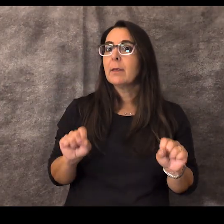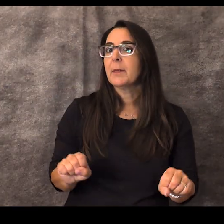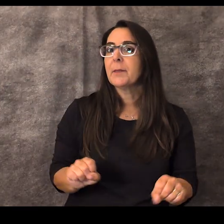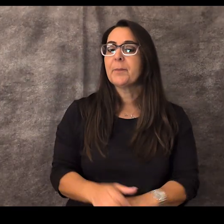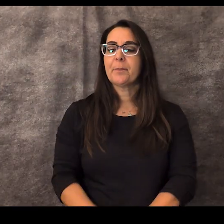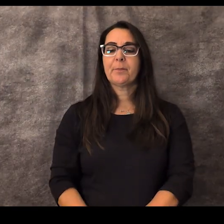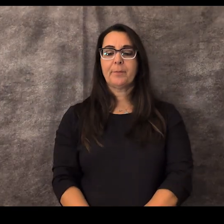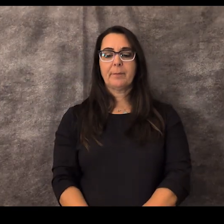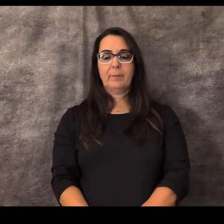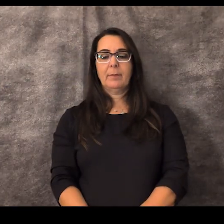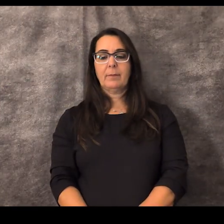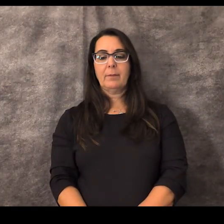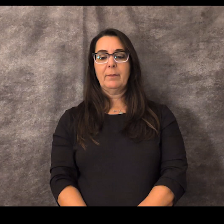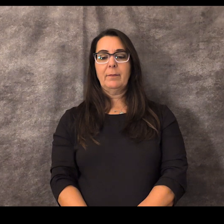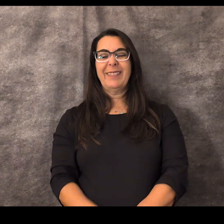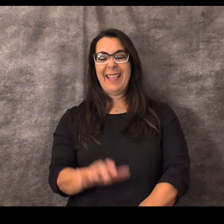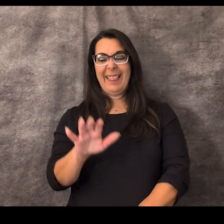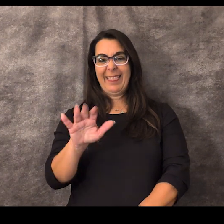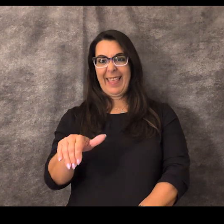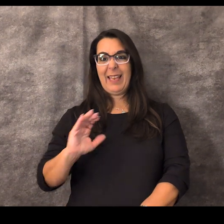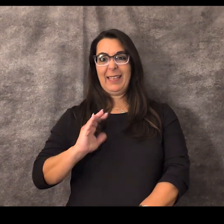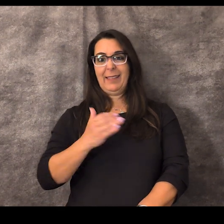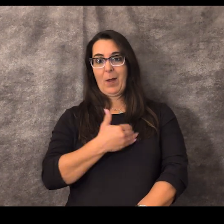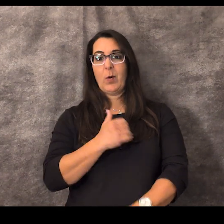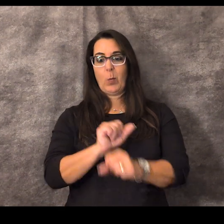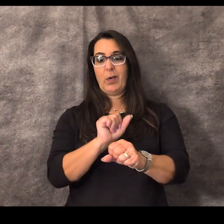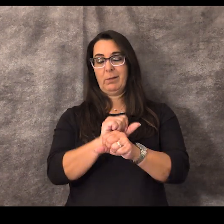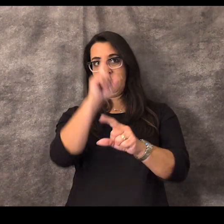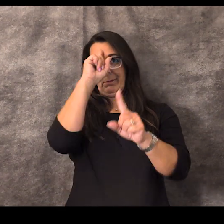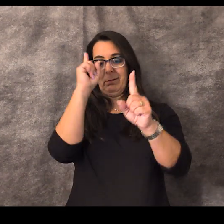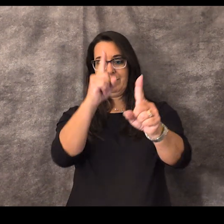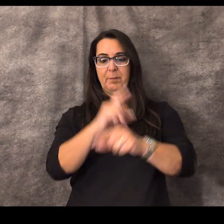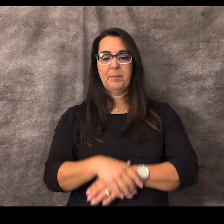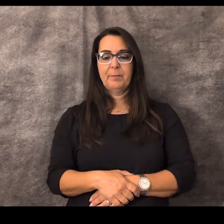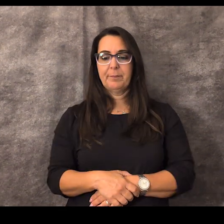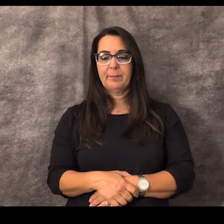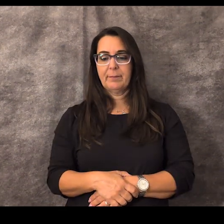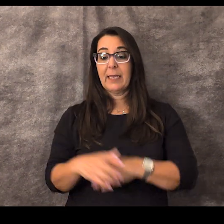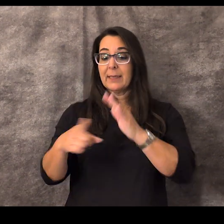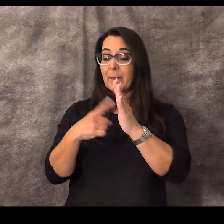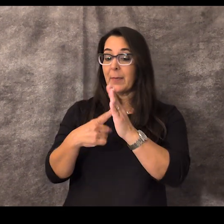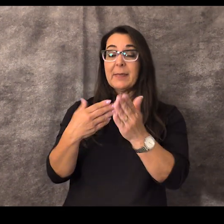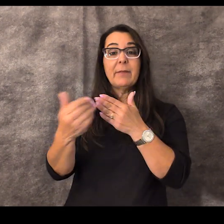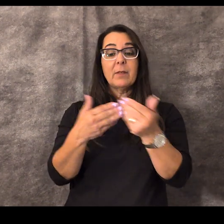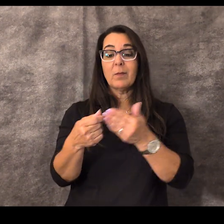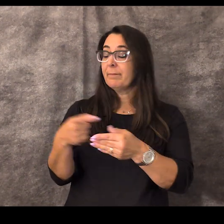So that is our, our work. (Rachel Llanos) Sometimes even though the, the individual is not,